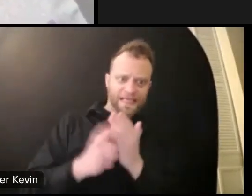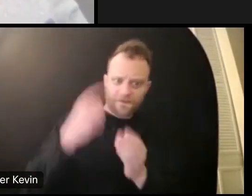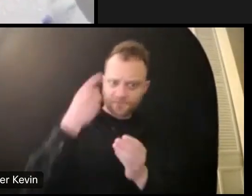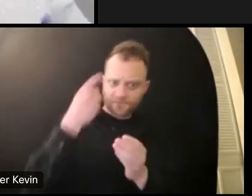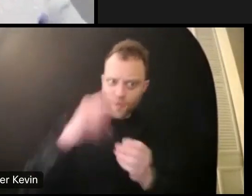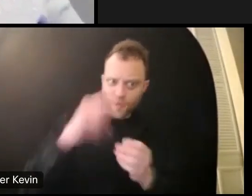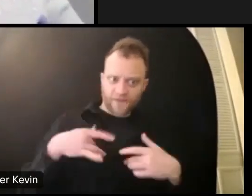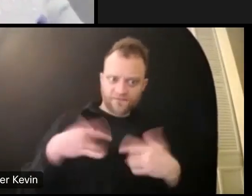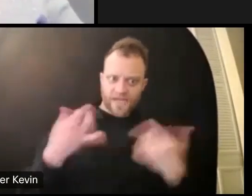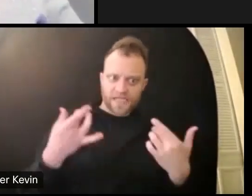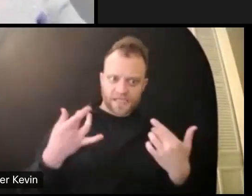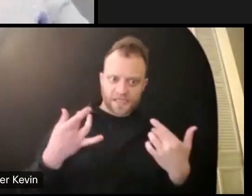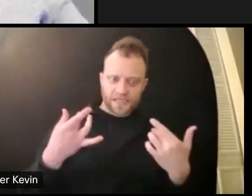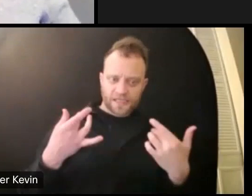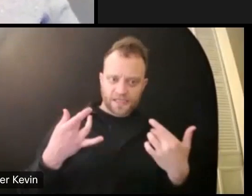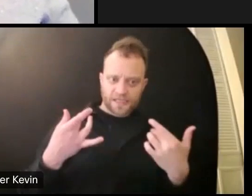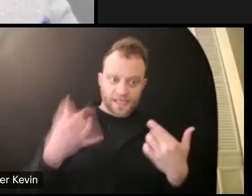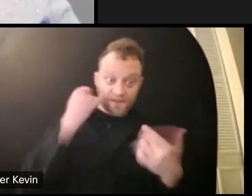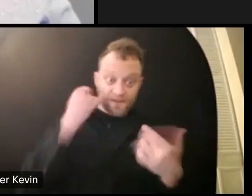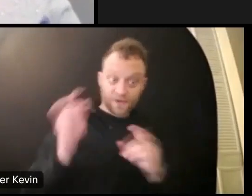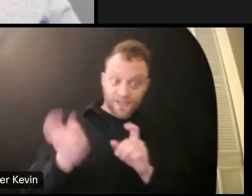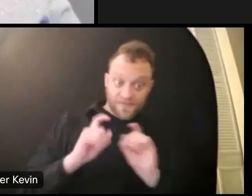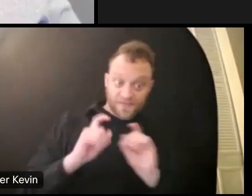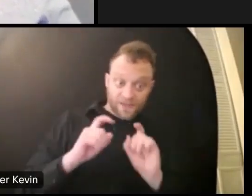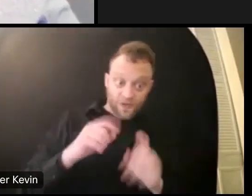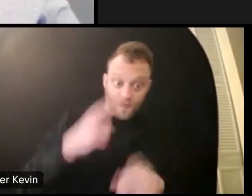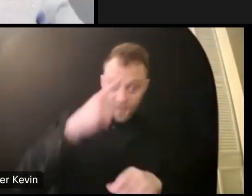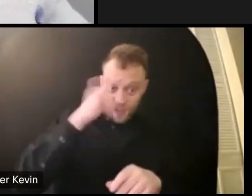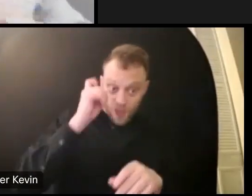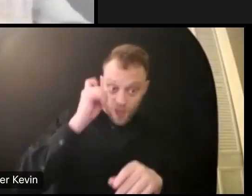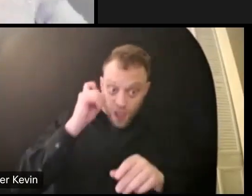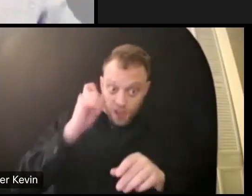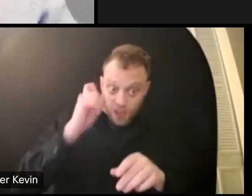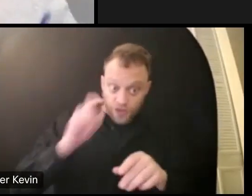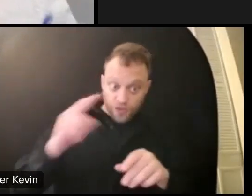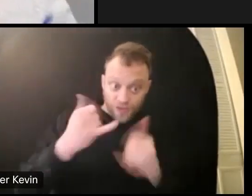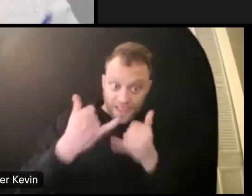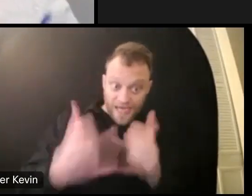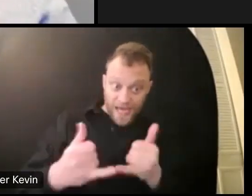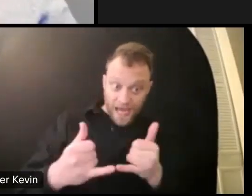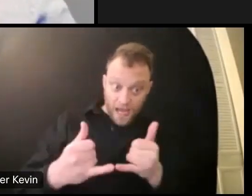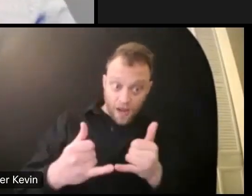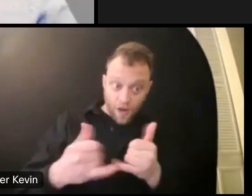you are a Commissioner and if you find it that is happening and I saw in the chat someone pointed